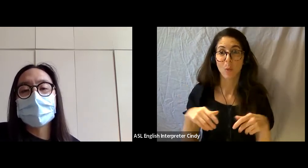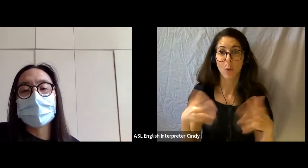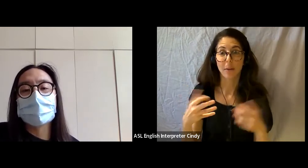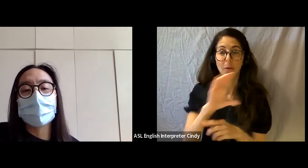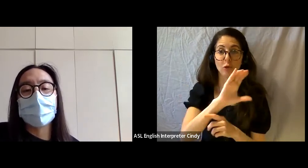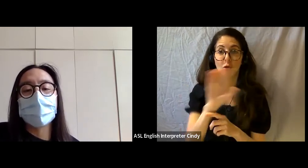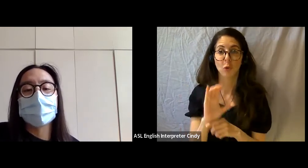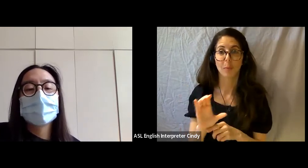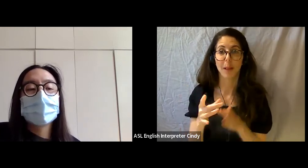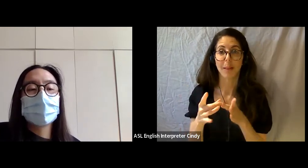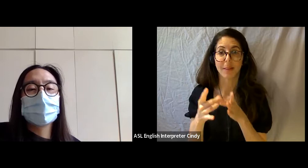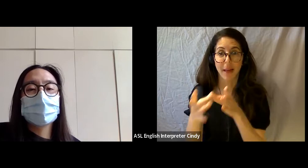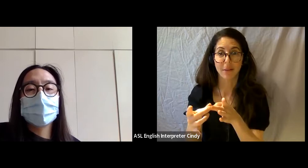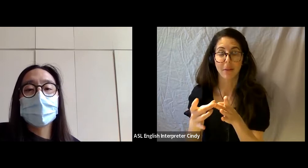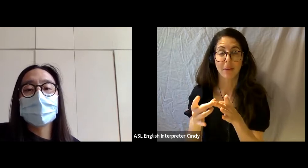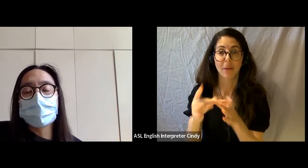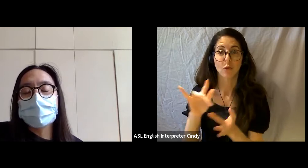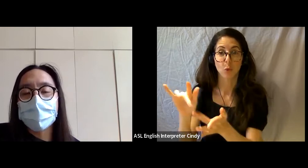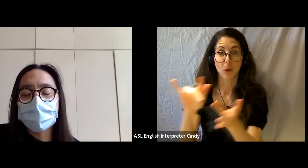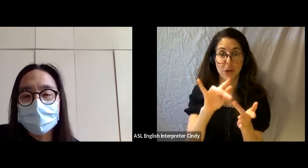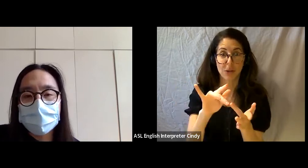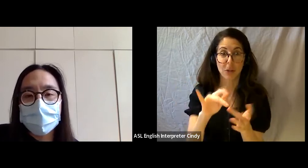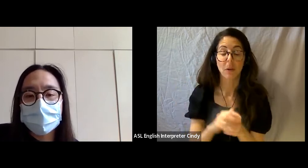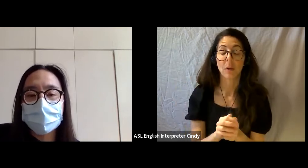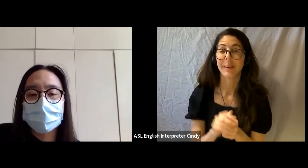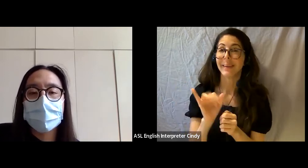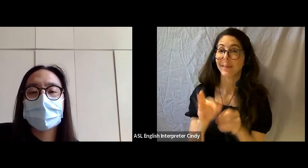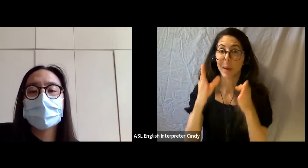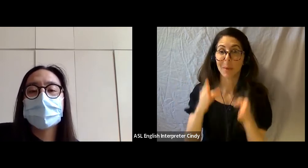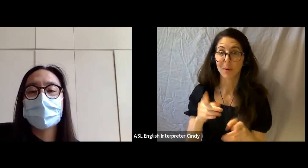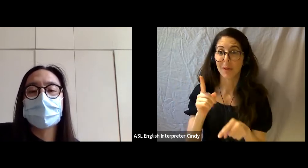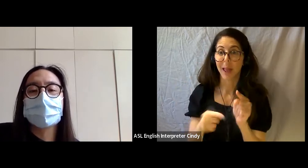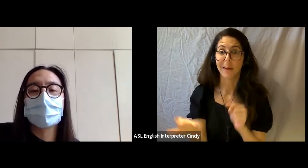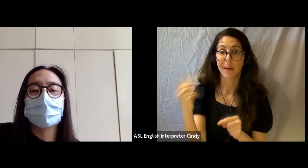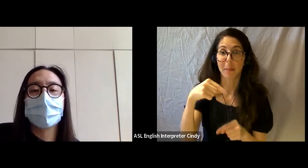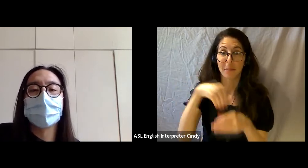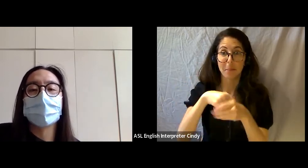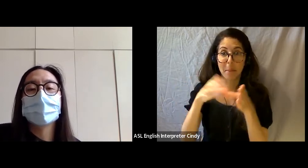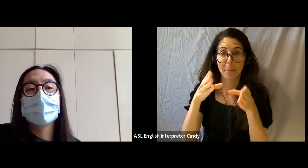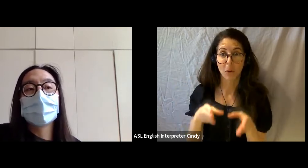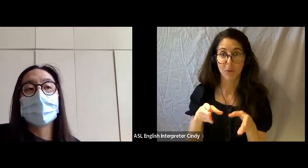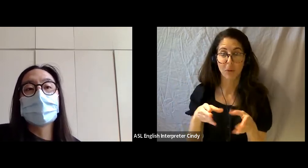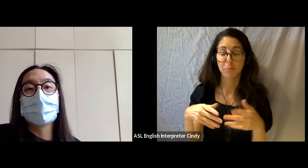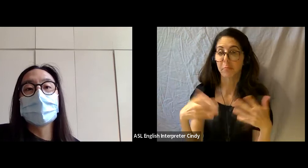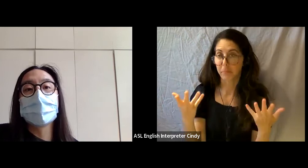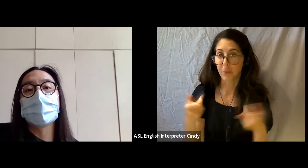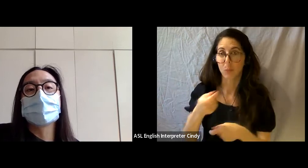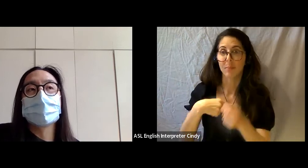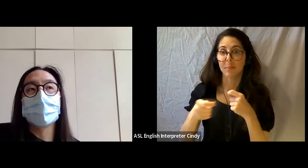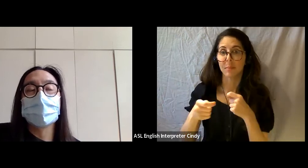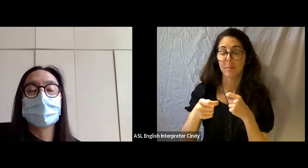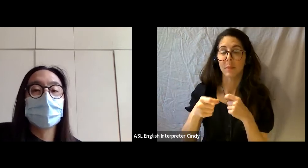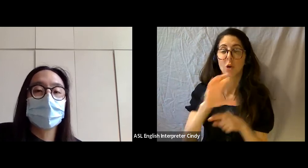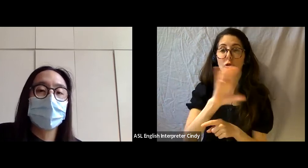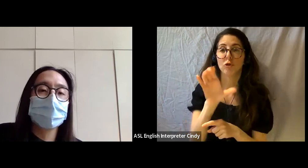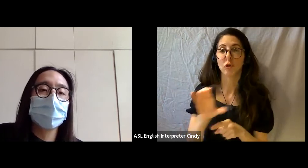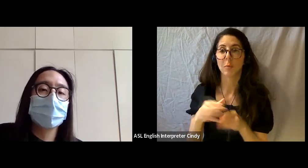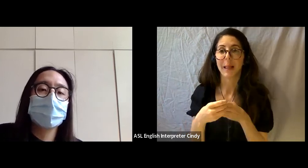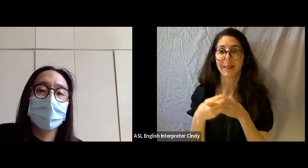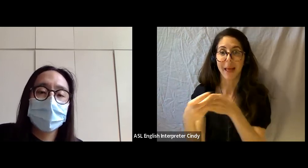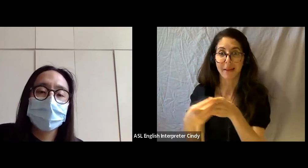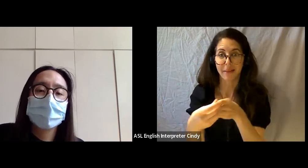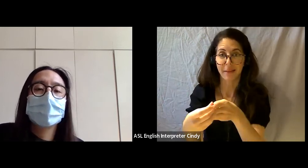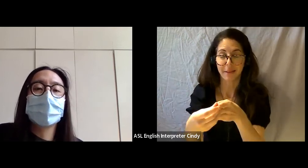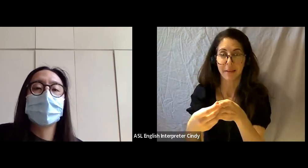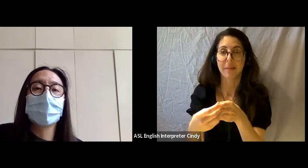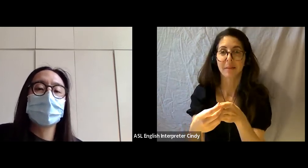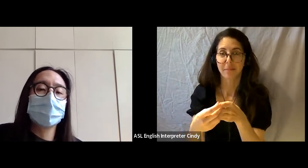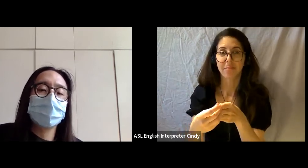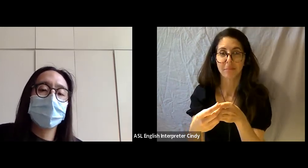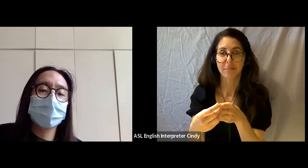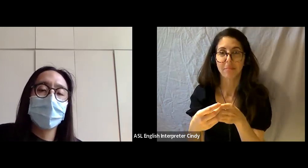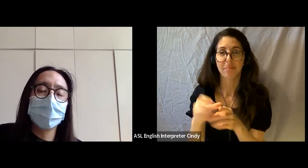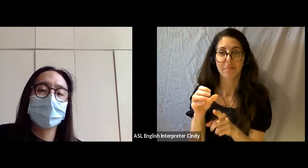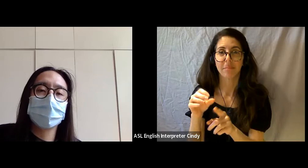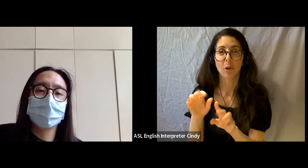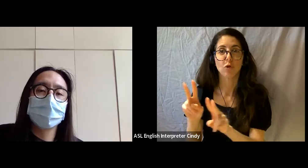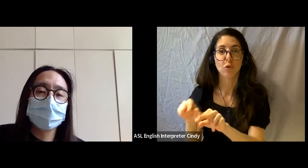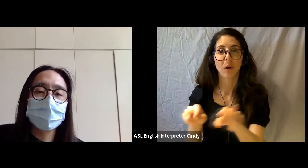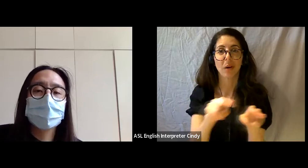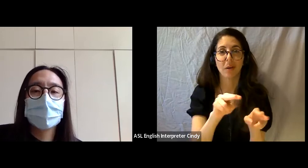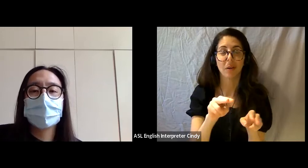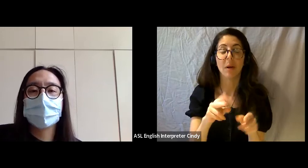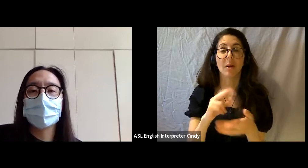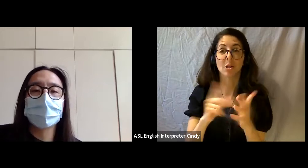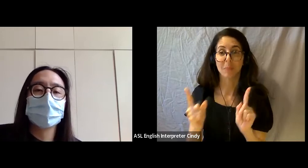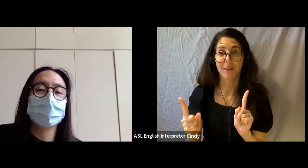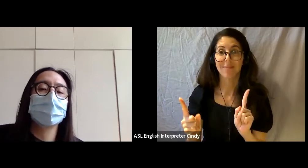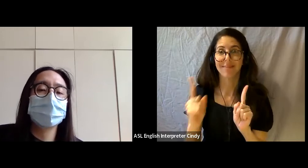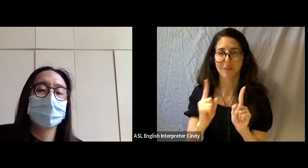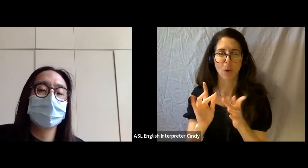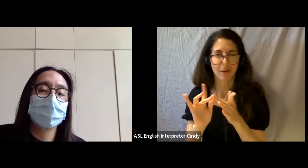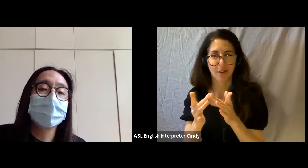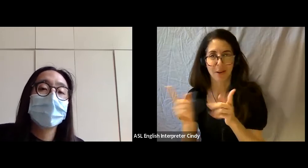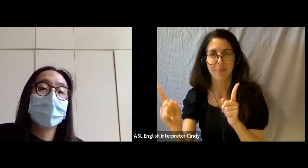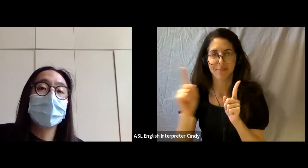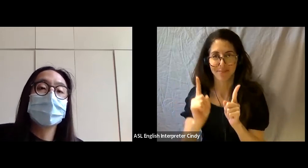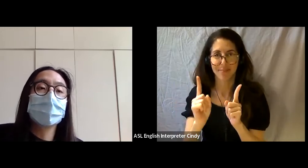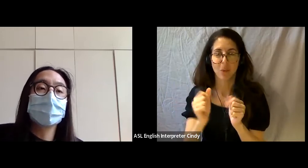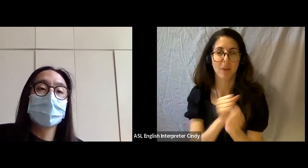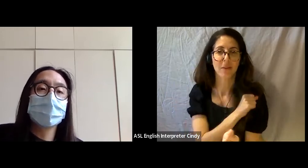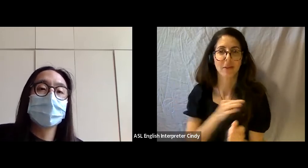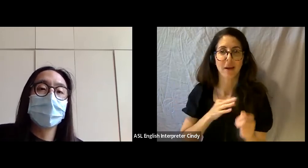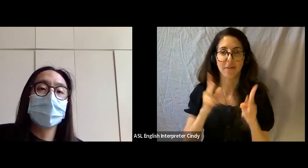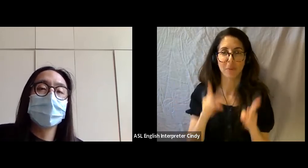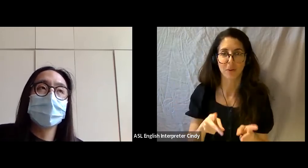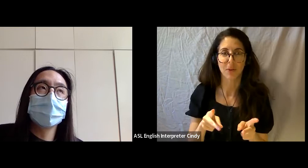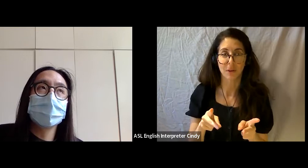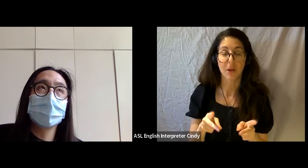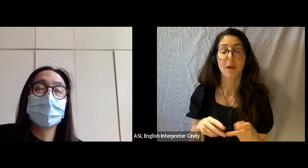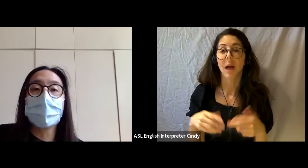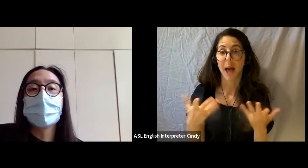Where if folks can't physically come into the gallery, we'll do a zoom led tour of our show where you're paired with a staff member, and we can, essentially, give you a remote version